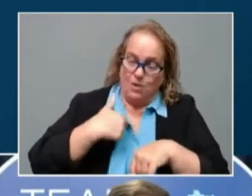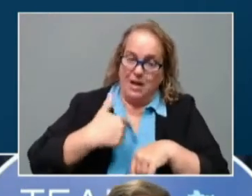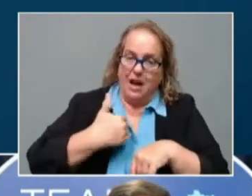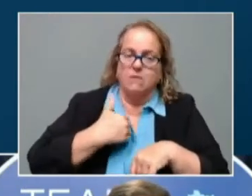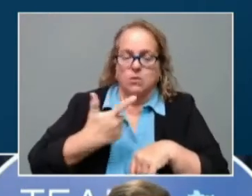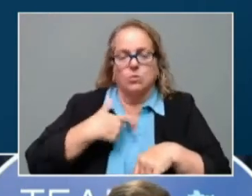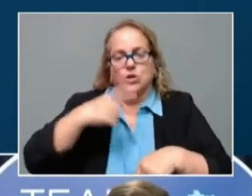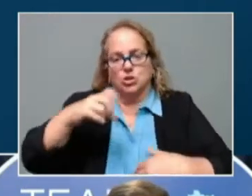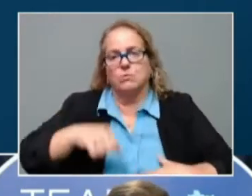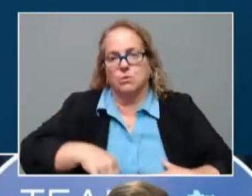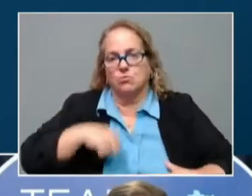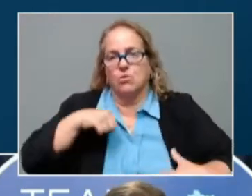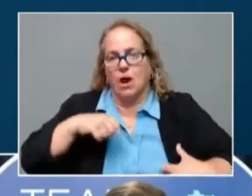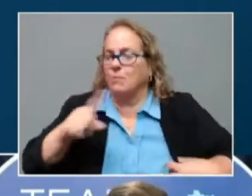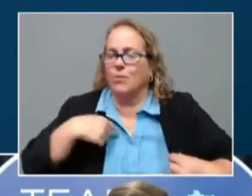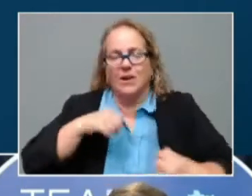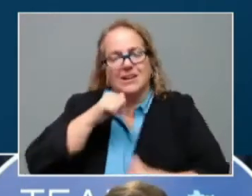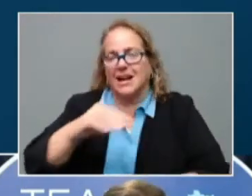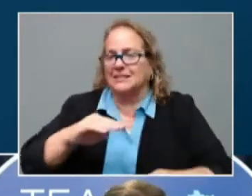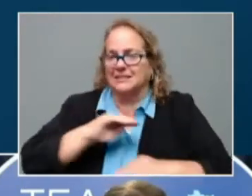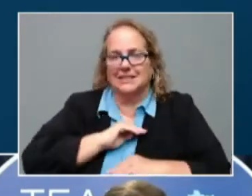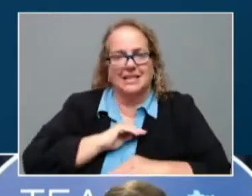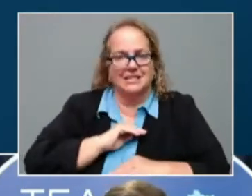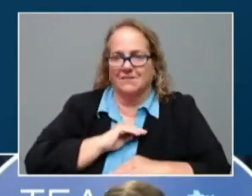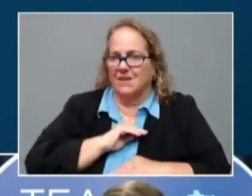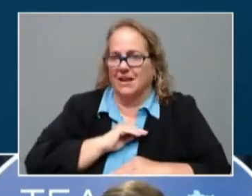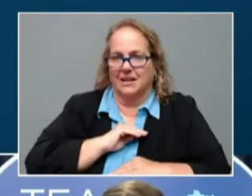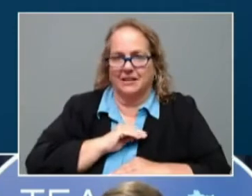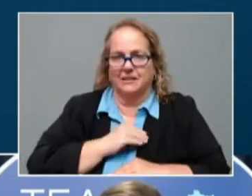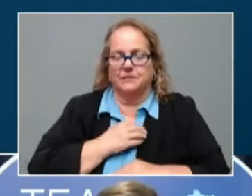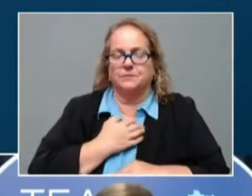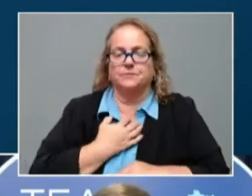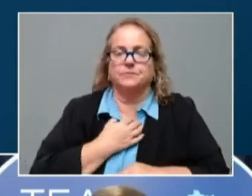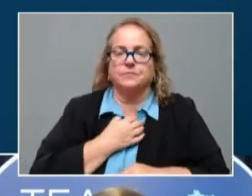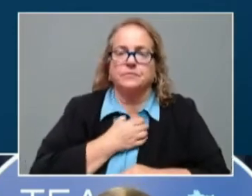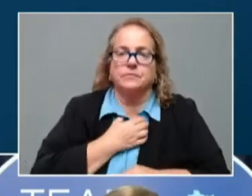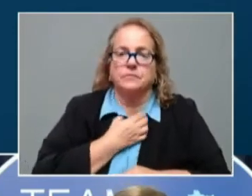satisfied with the next one we're going to put up. I'm incredibly excited about